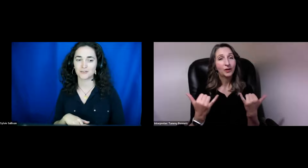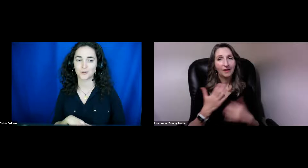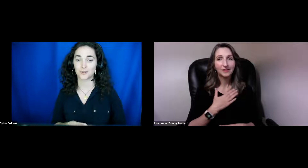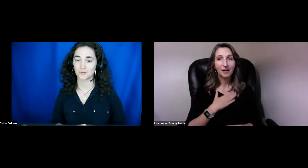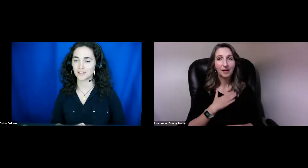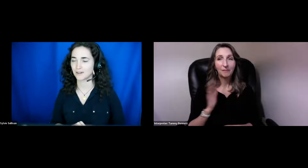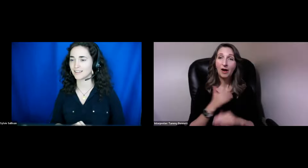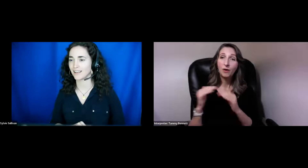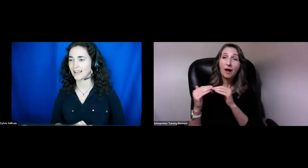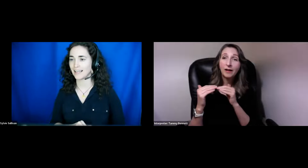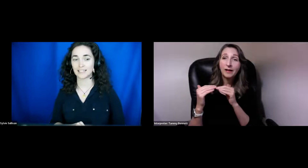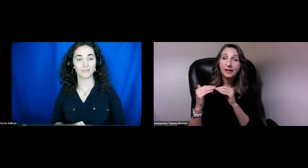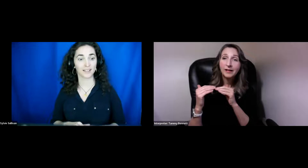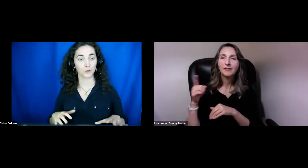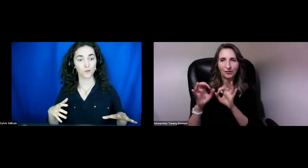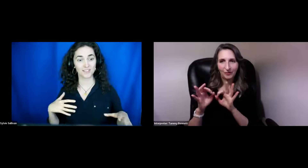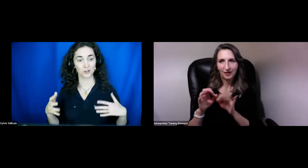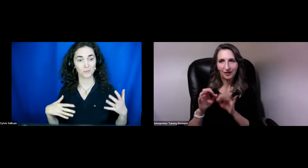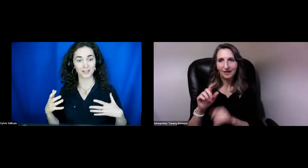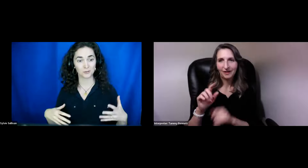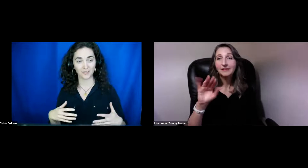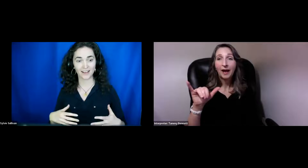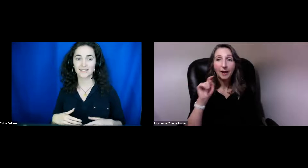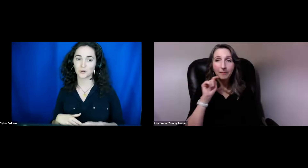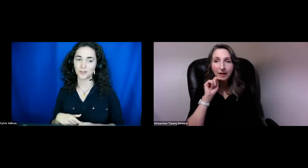They're really great, and if I get nervous and start speaking too fast,